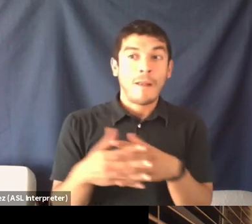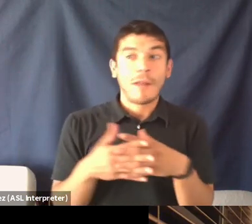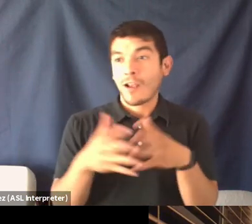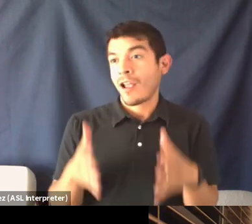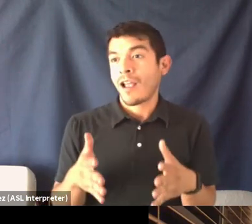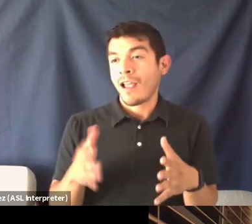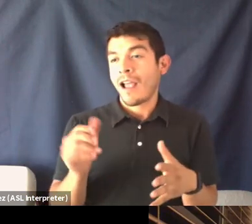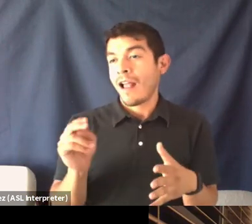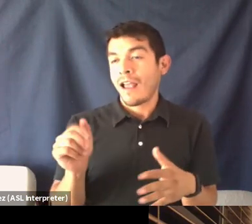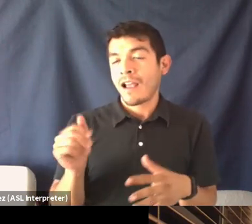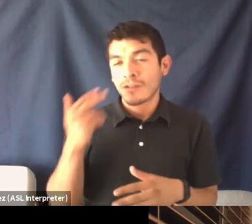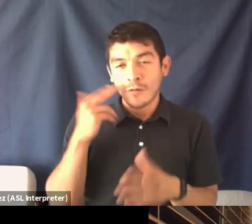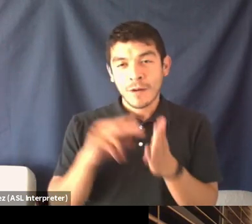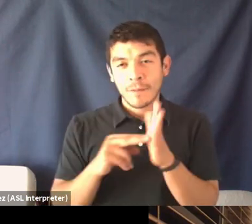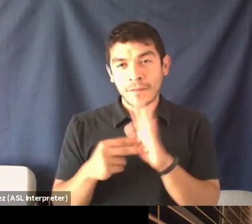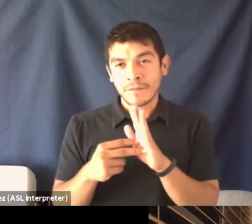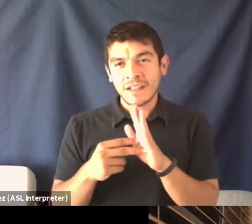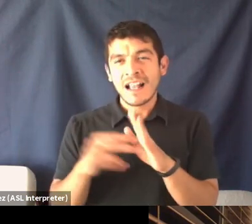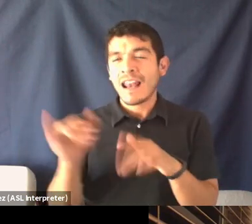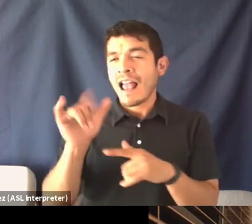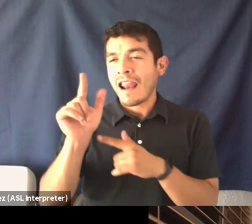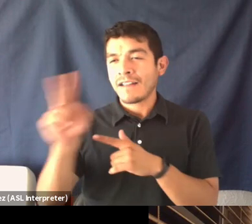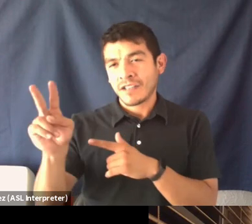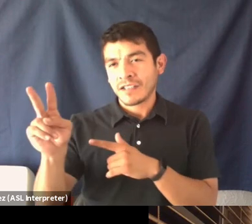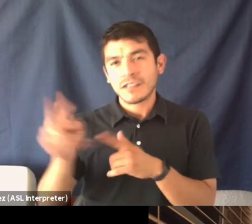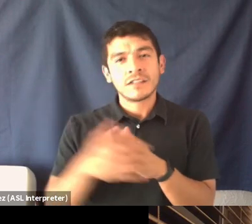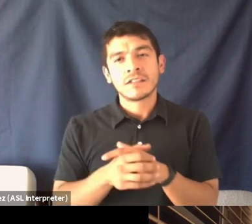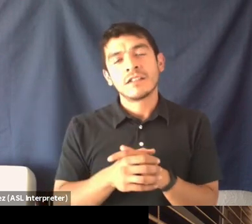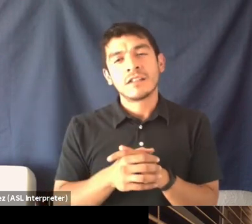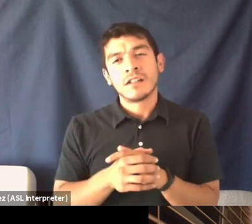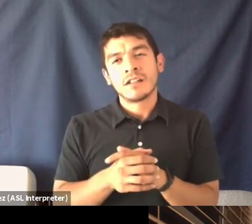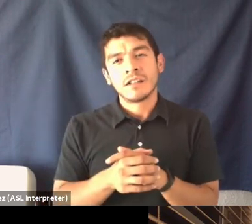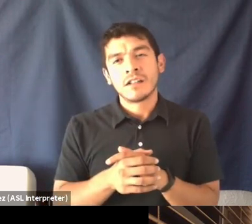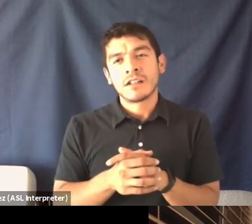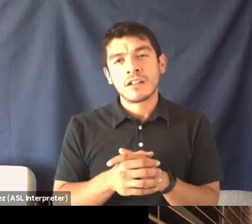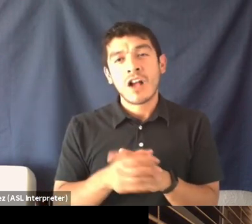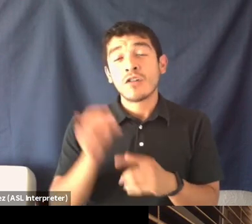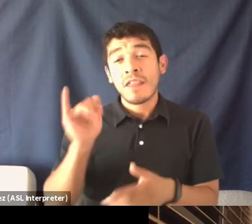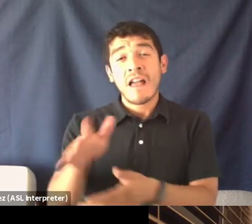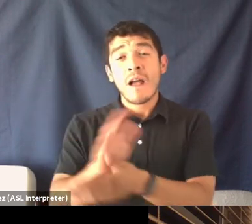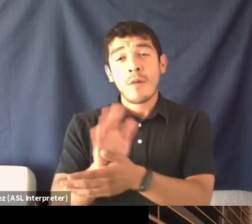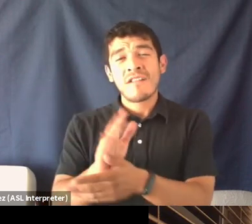So, the film kind of came out from, and I think what you're describing, when I first got there